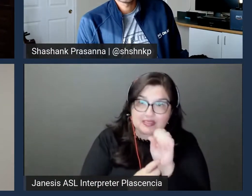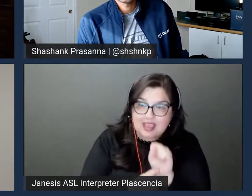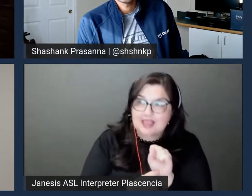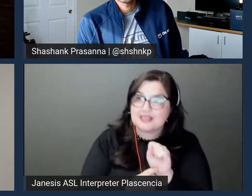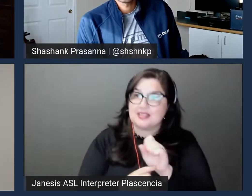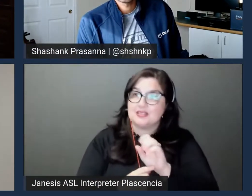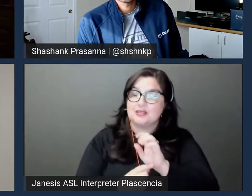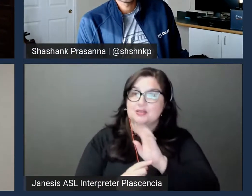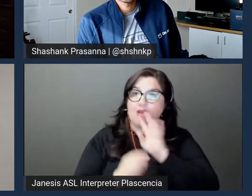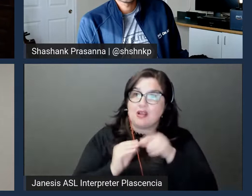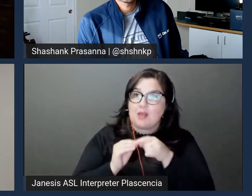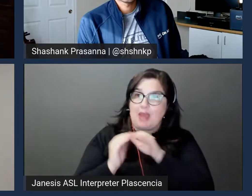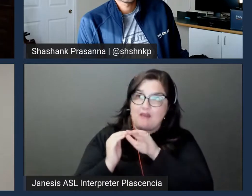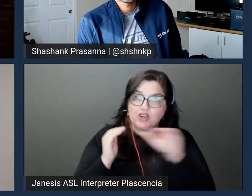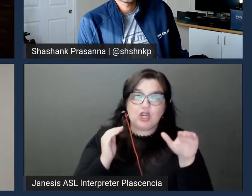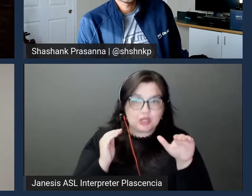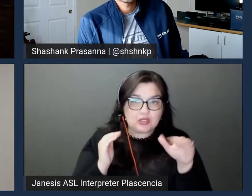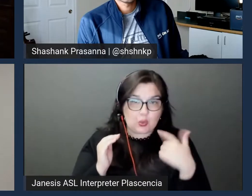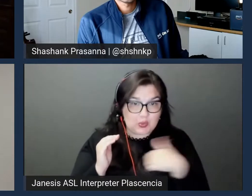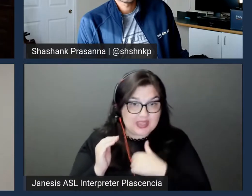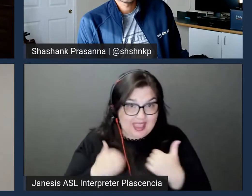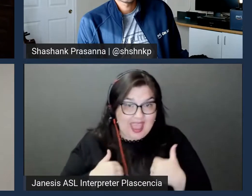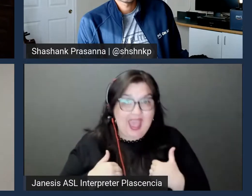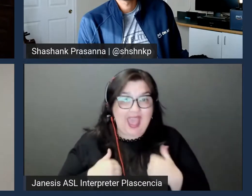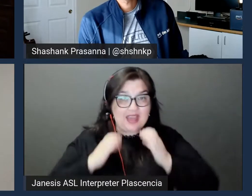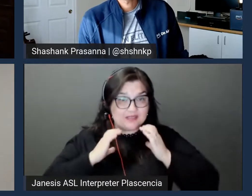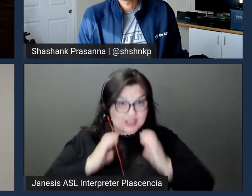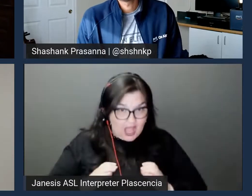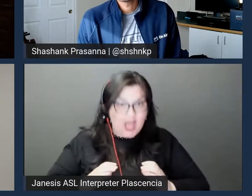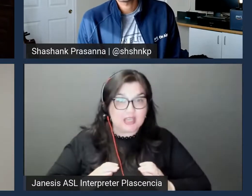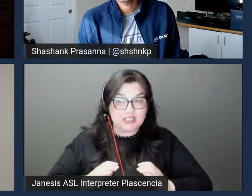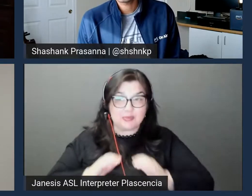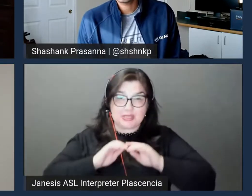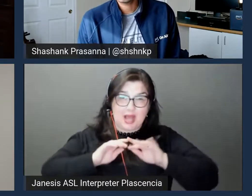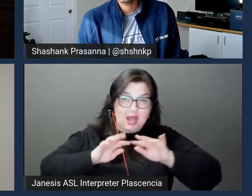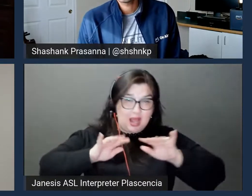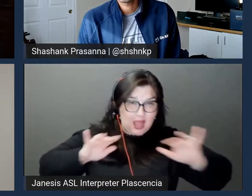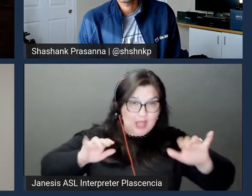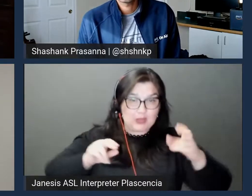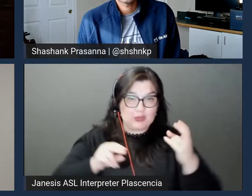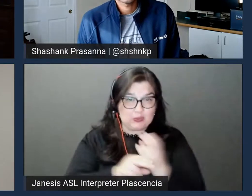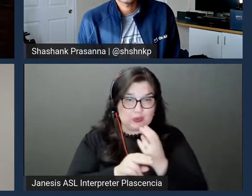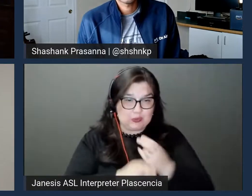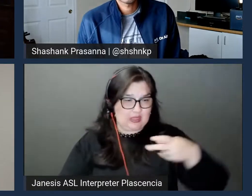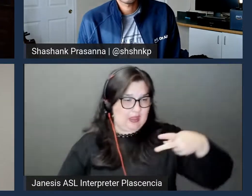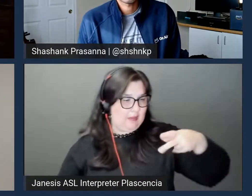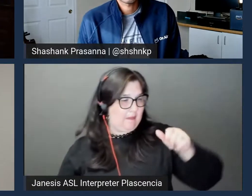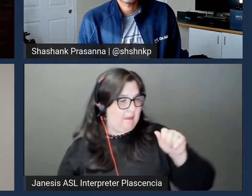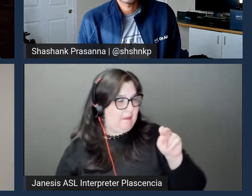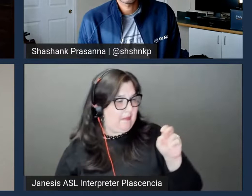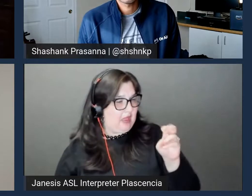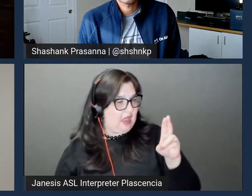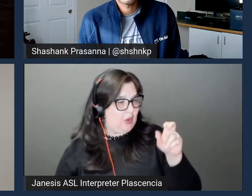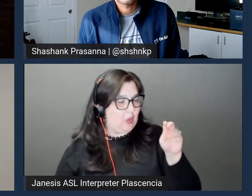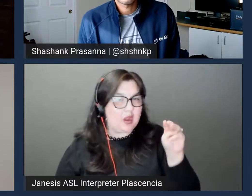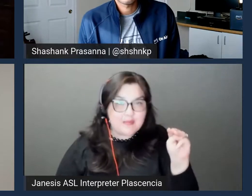we have customers that are spanning many industries using Panorama to address a variety of computer vision-enabled use cases.